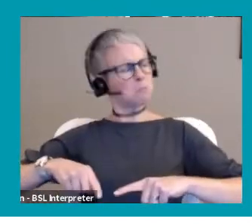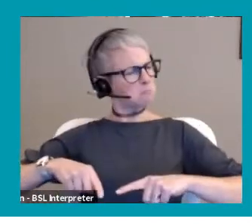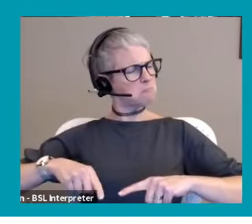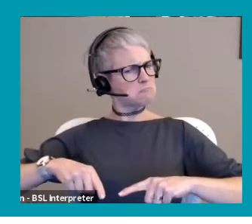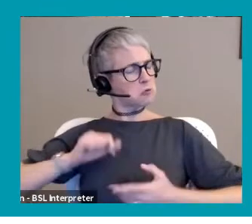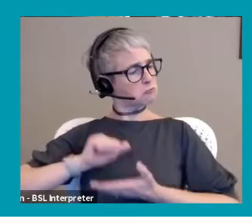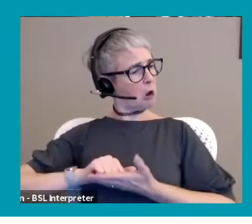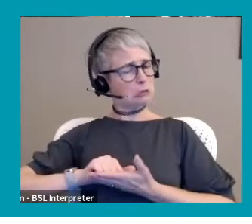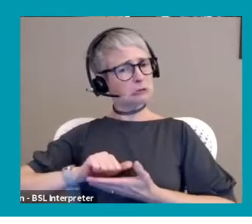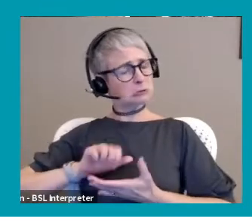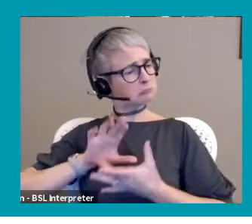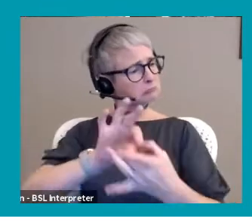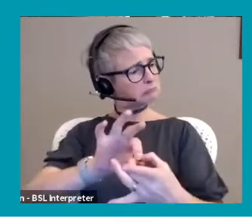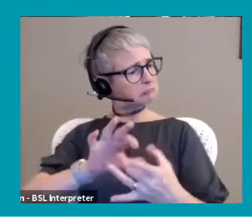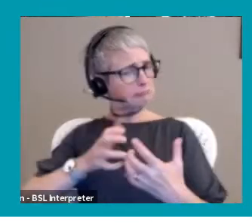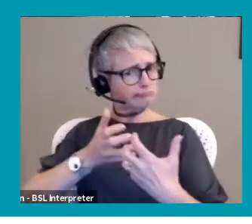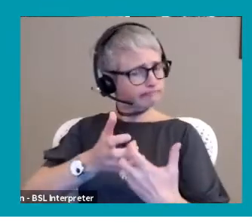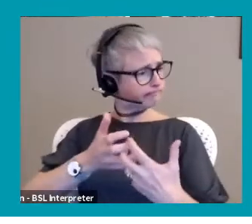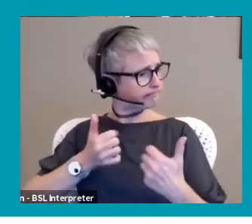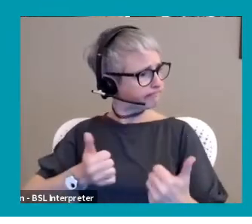So if you found the session was valuable.